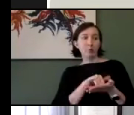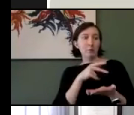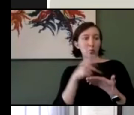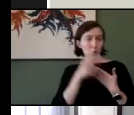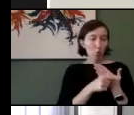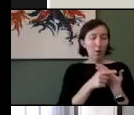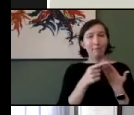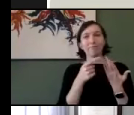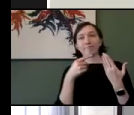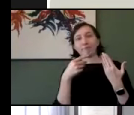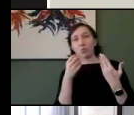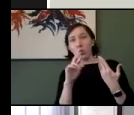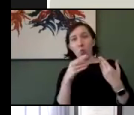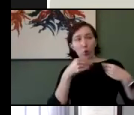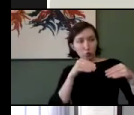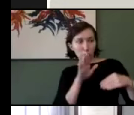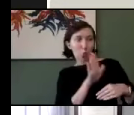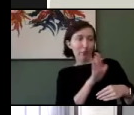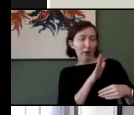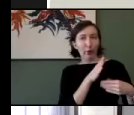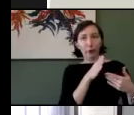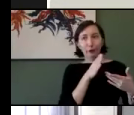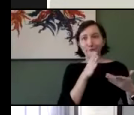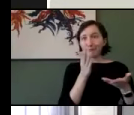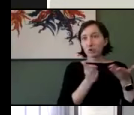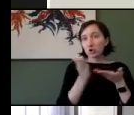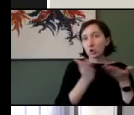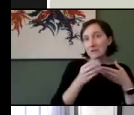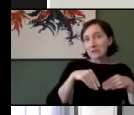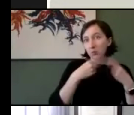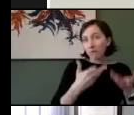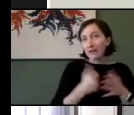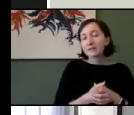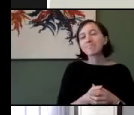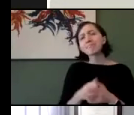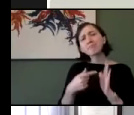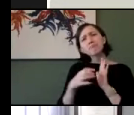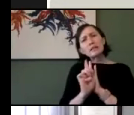Some examples of modifications include businesses